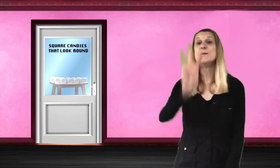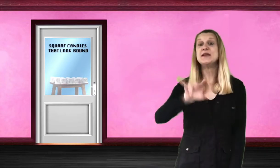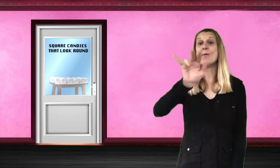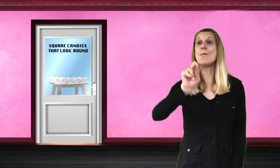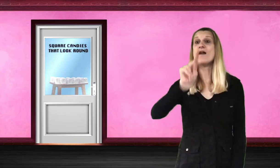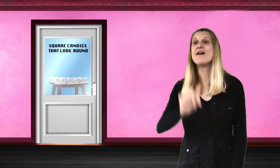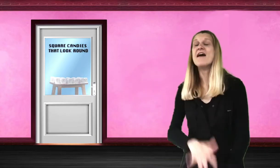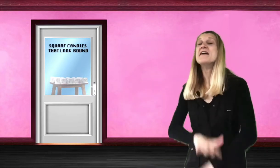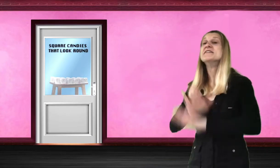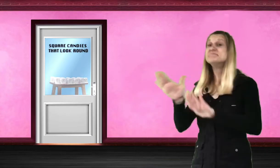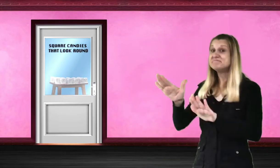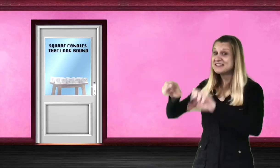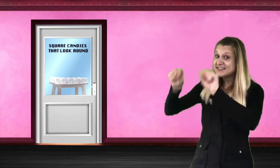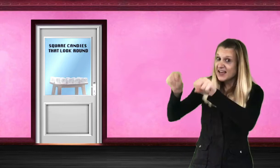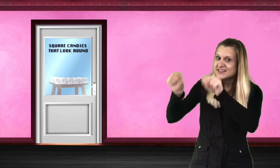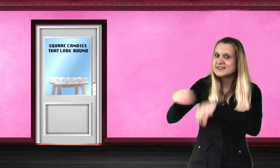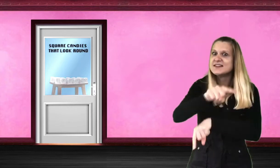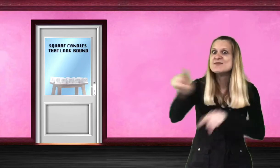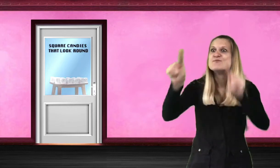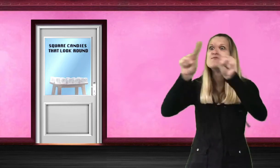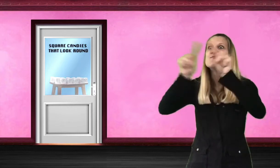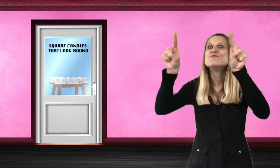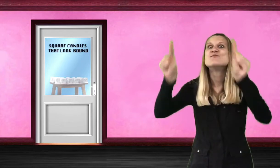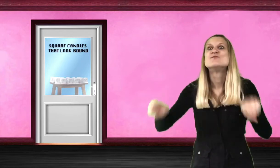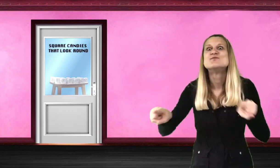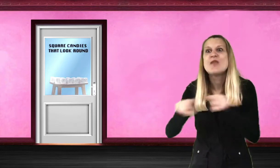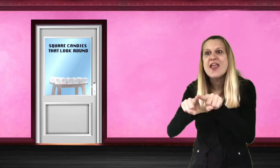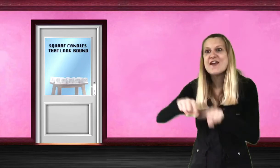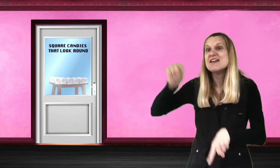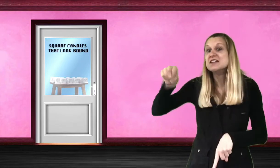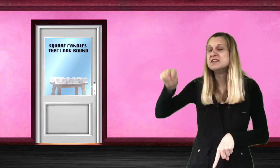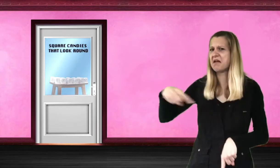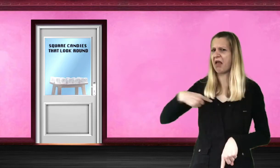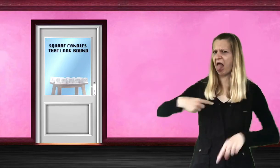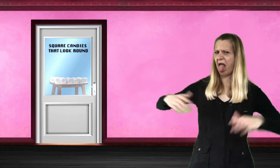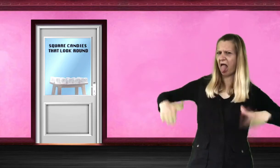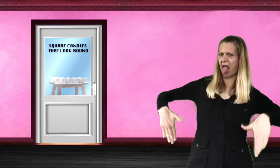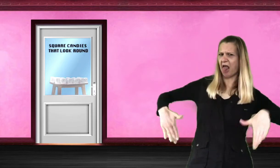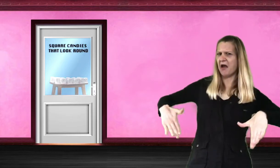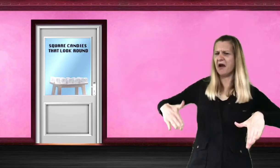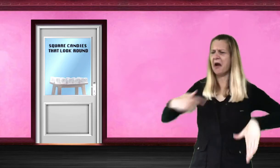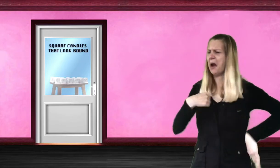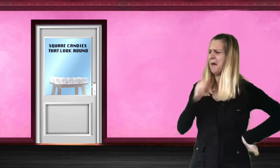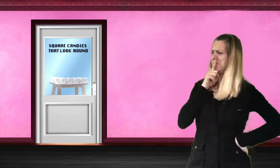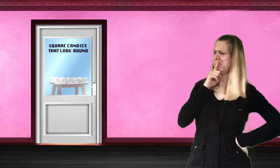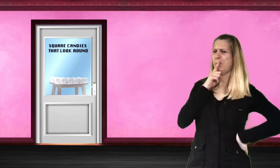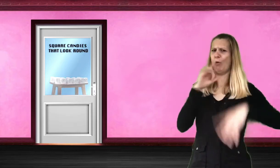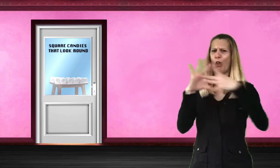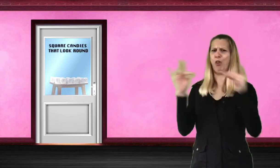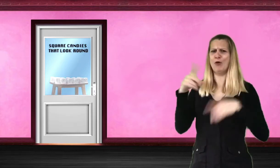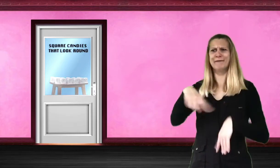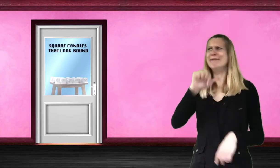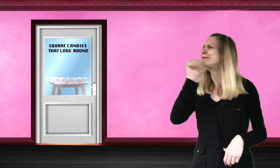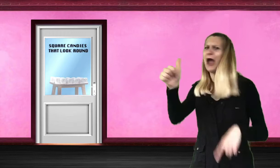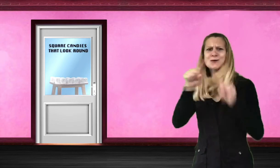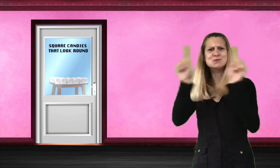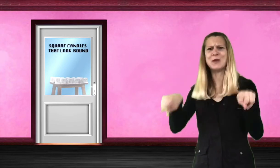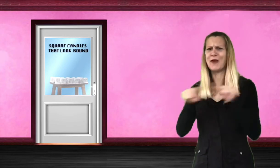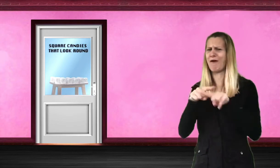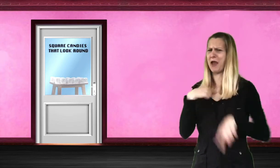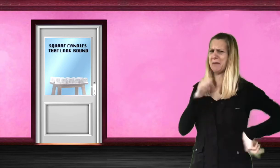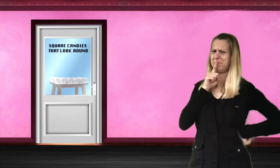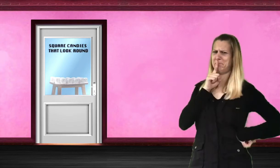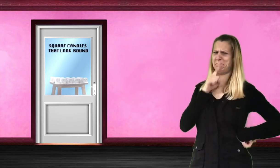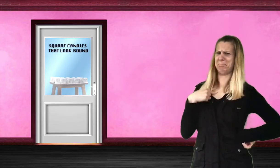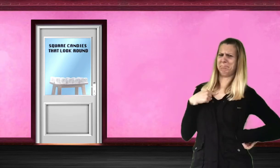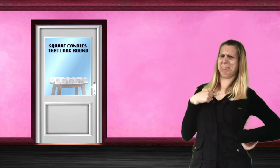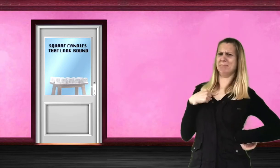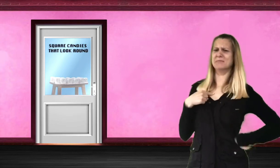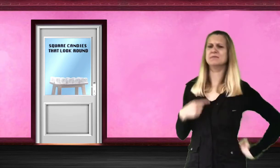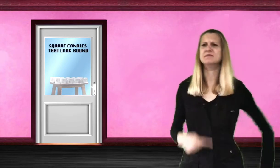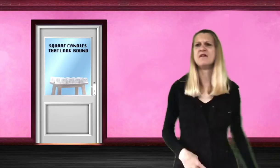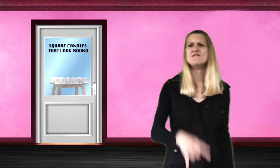"Yes, they are square," said Mr. Wonka. "I never said they weren’t."